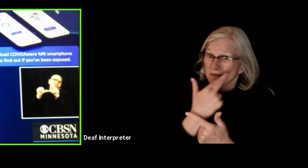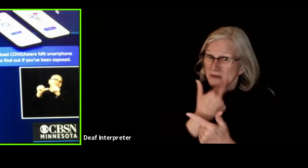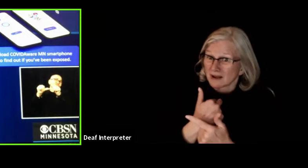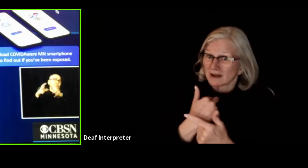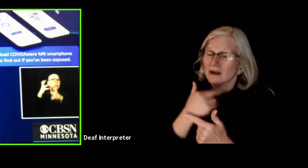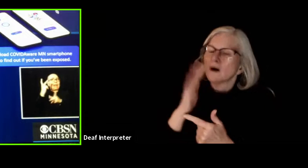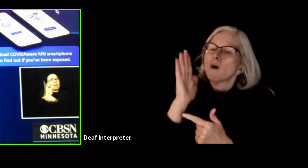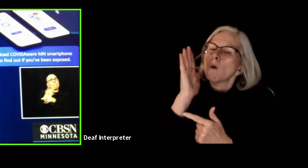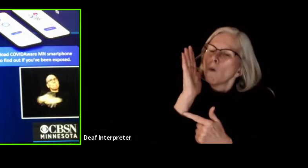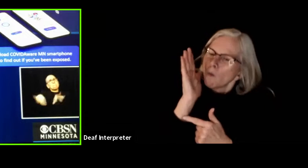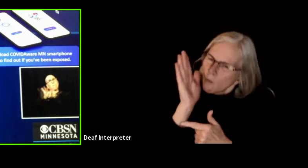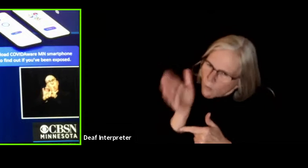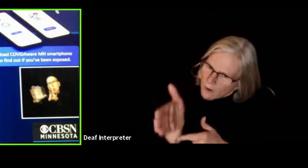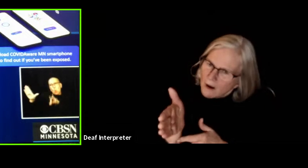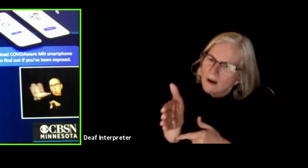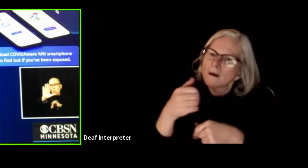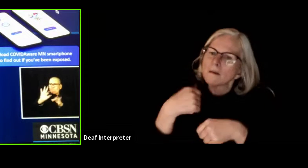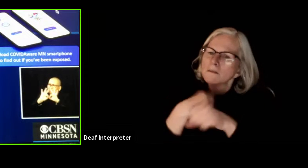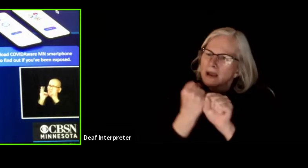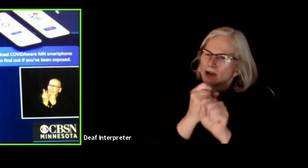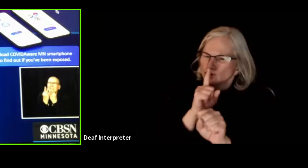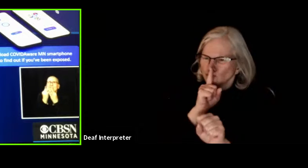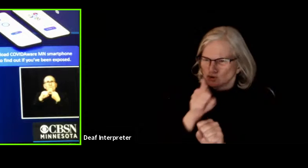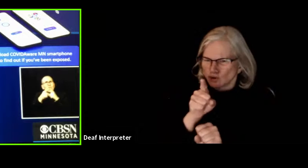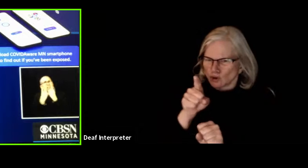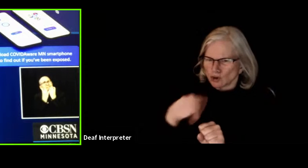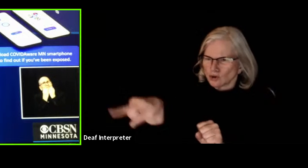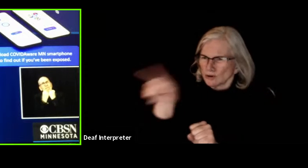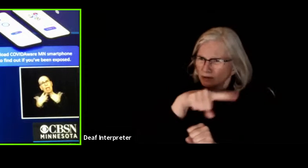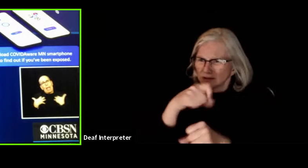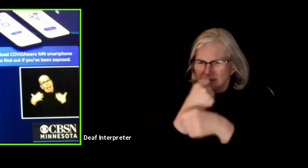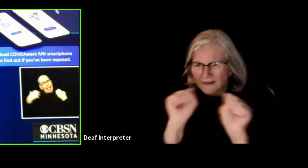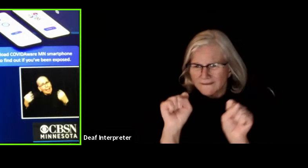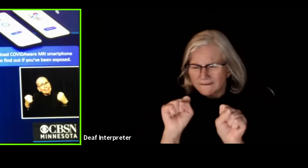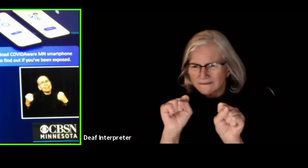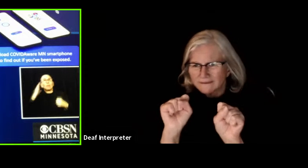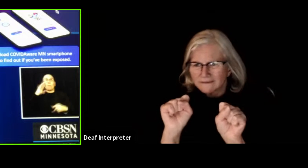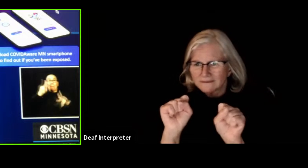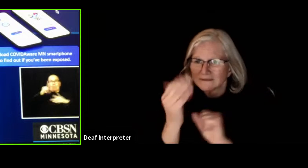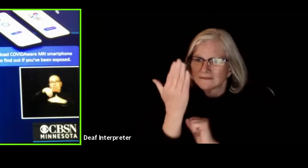TO EAT HEALTHY AND DOING IT TO MAKE SURE OUR ECONOMY CONTINUES TO OPEN UP. SO WE'RE GOING